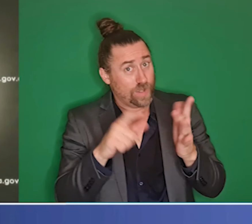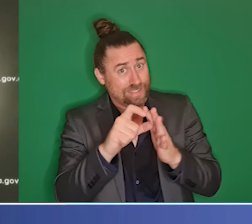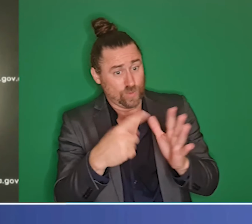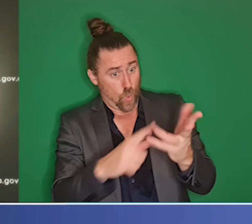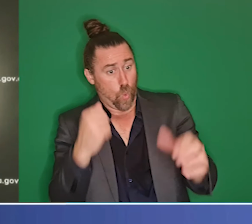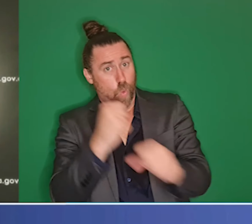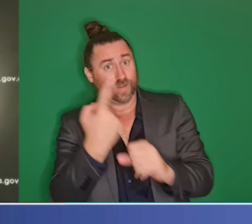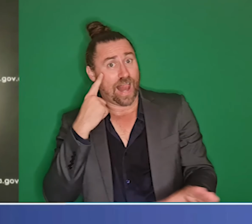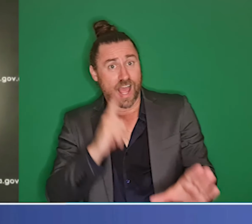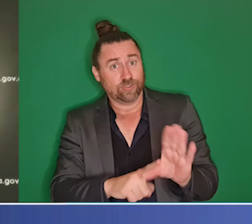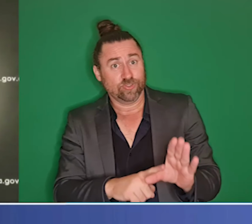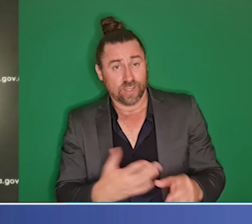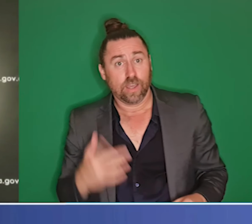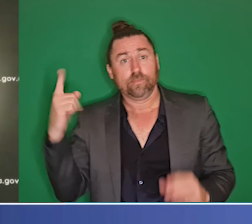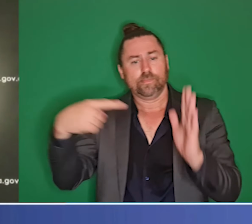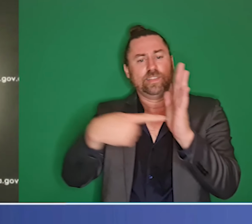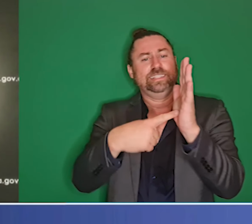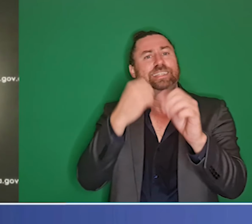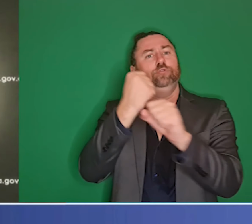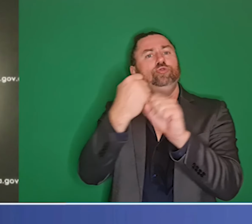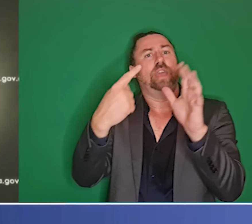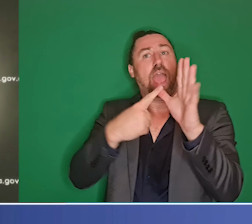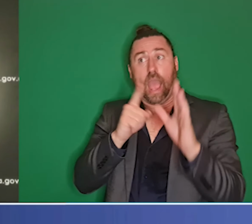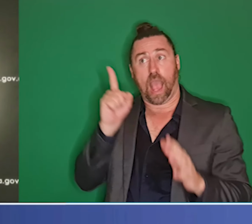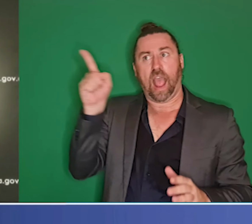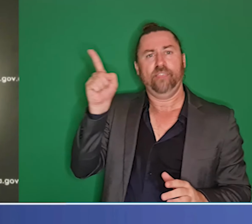We've had the TGA commence this program,